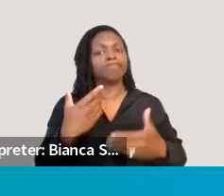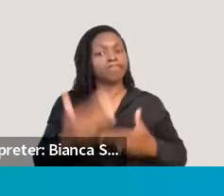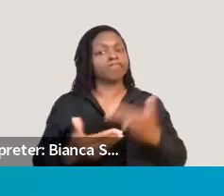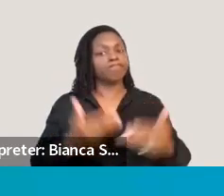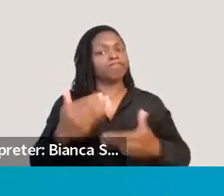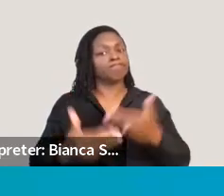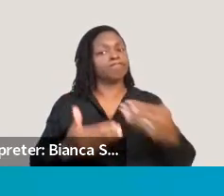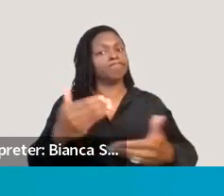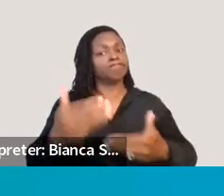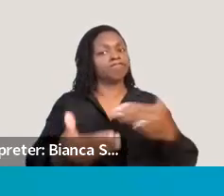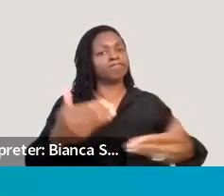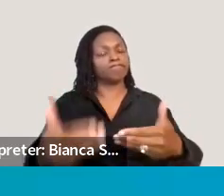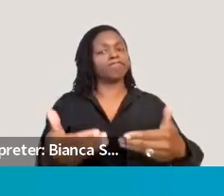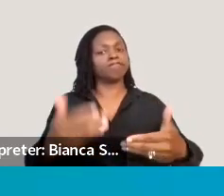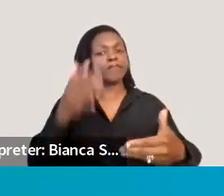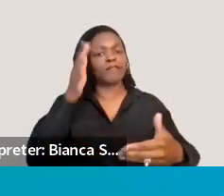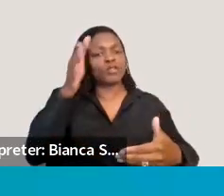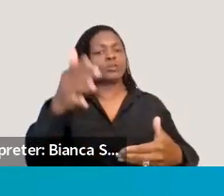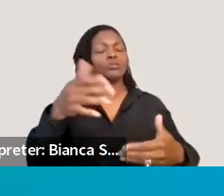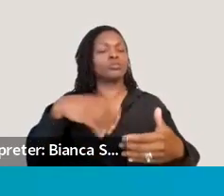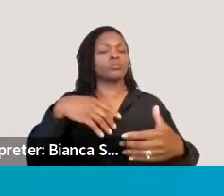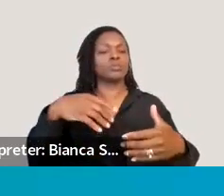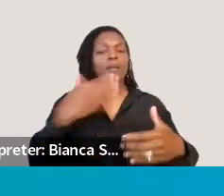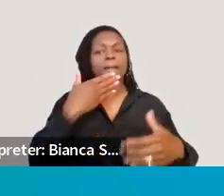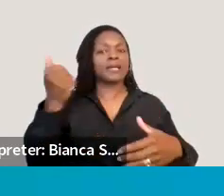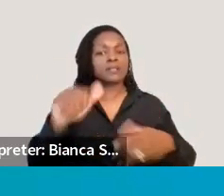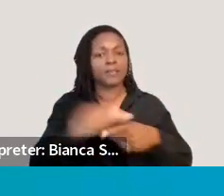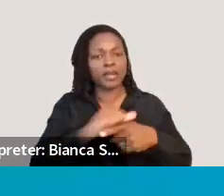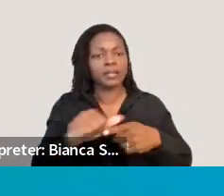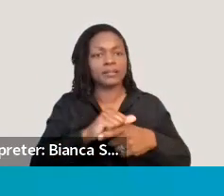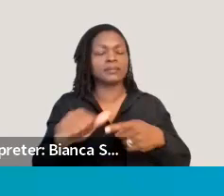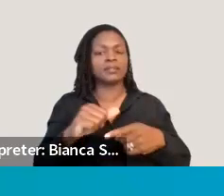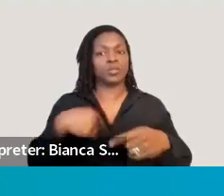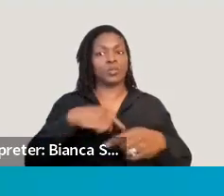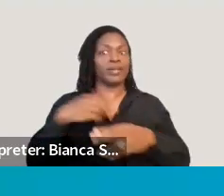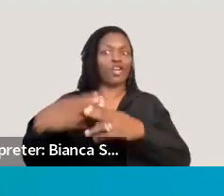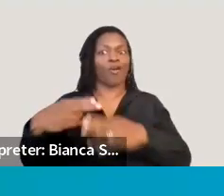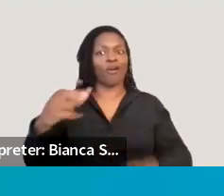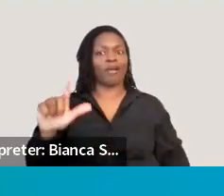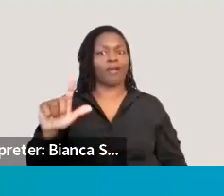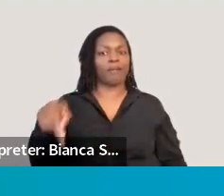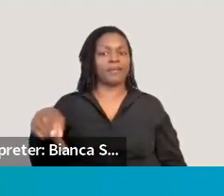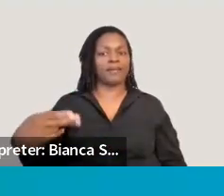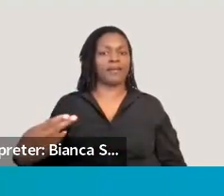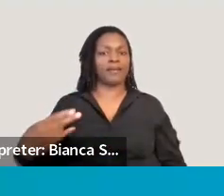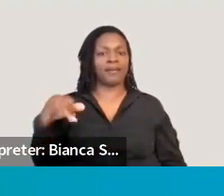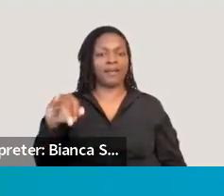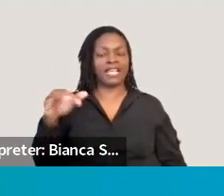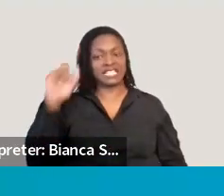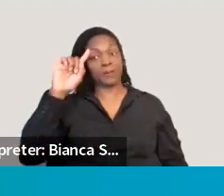It's best practices. It's taking what we call at LPHI. Smart deliverables.